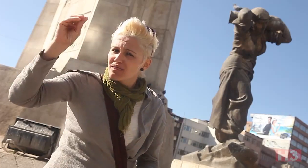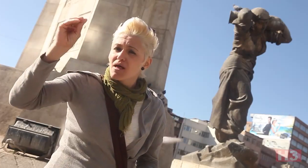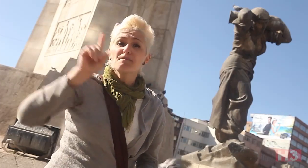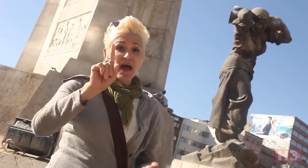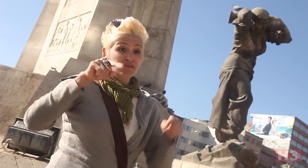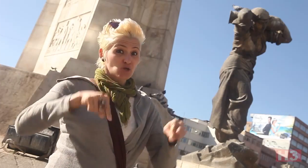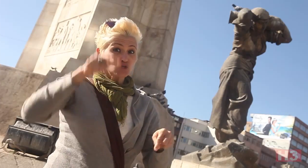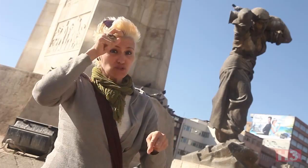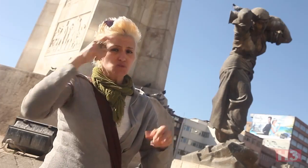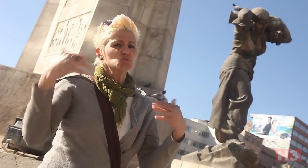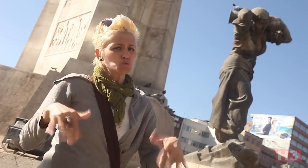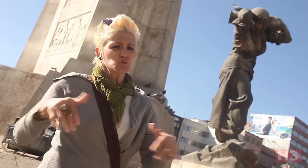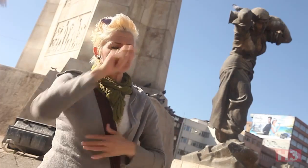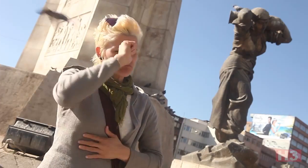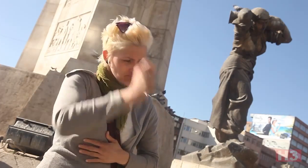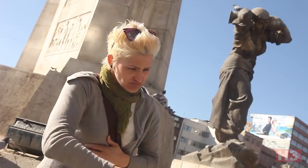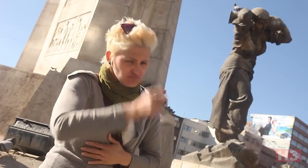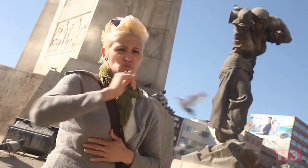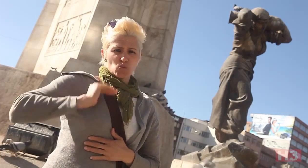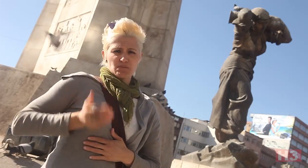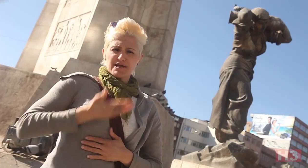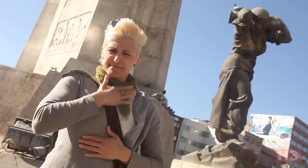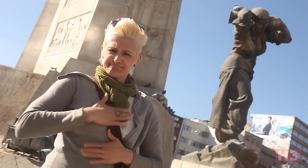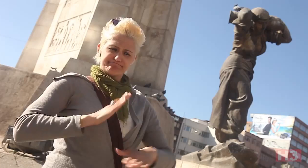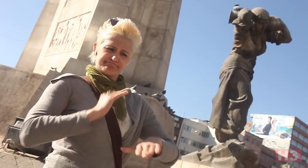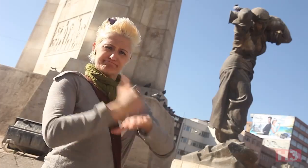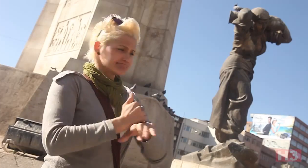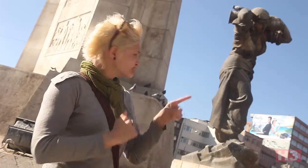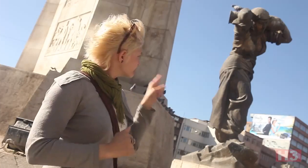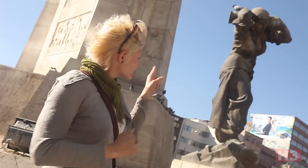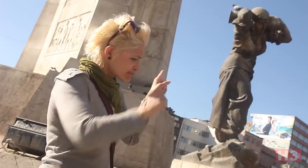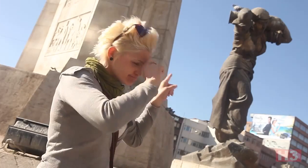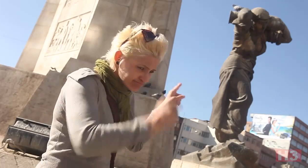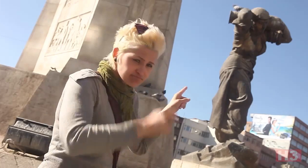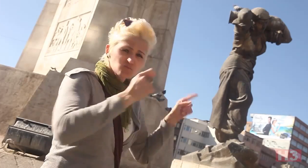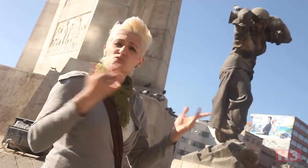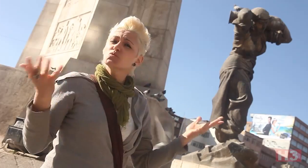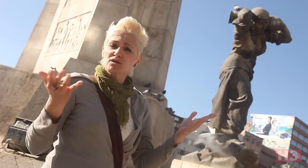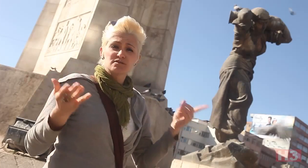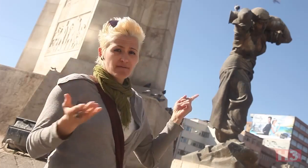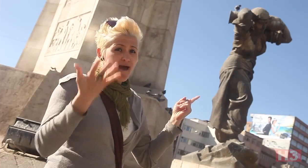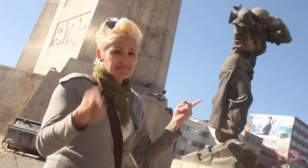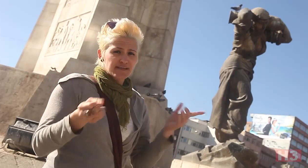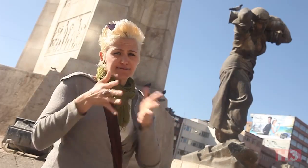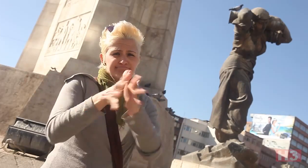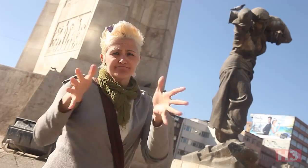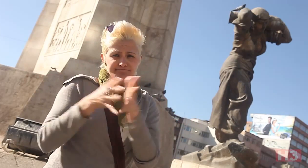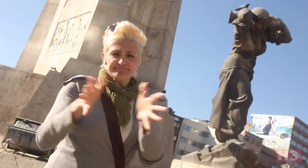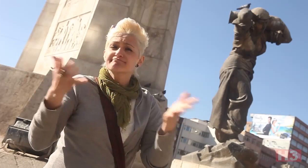Though Turkey also has respect for its women, in which this statue is erected.